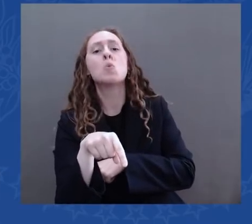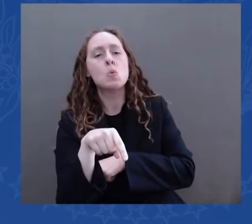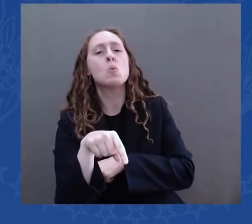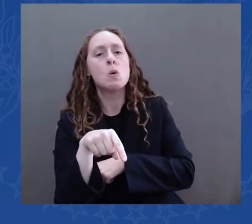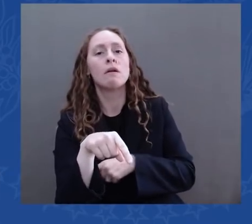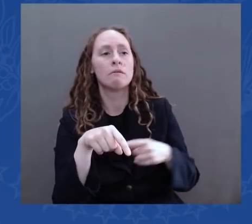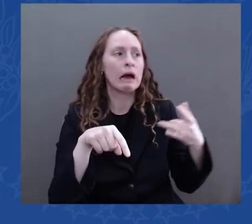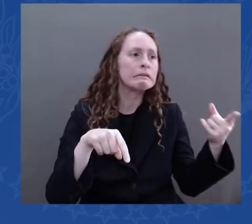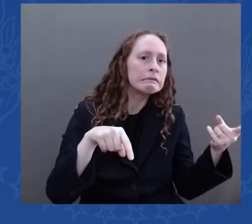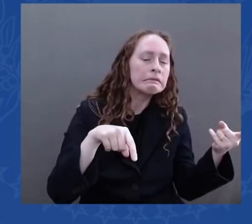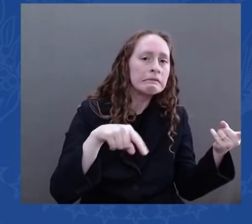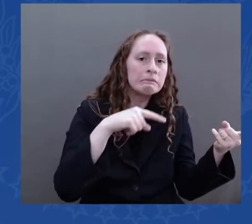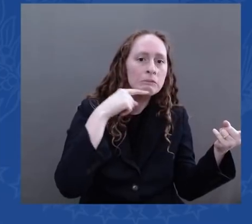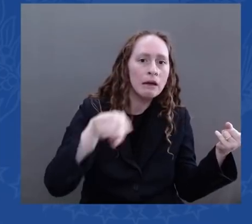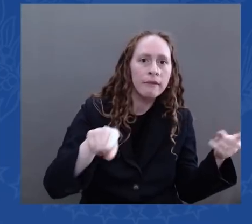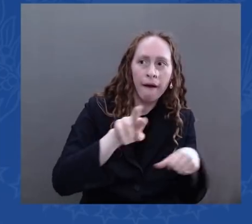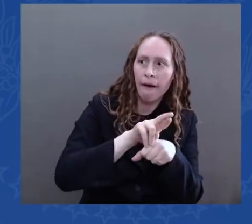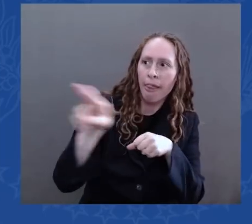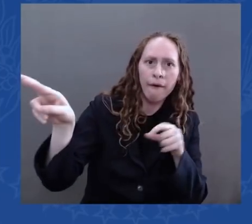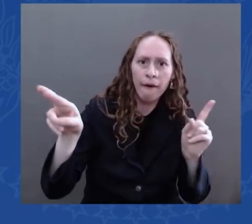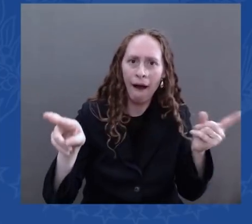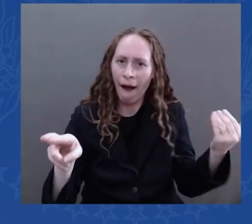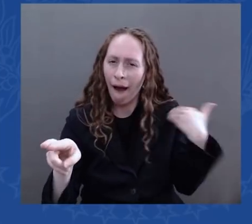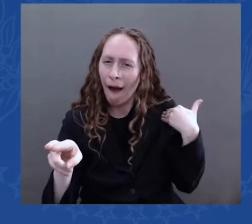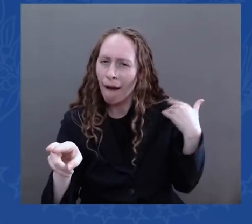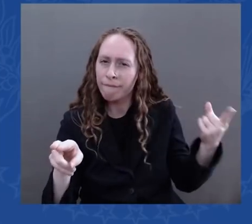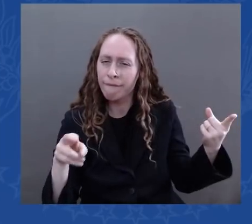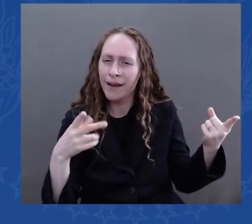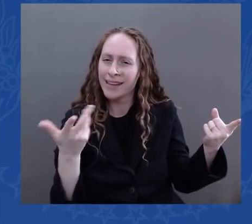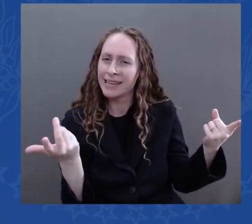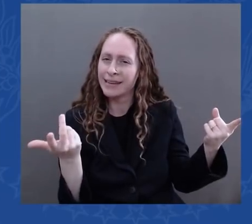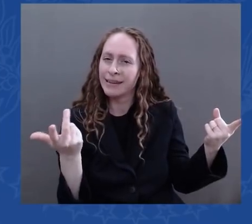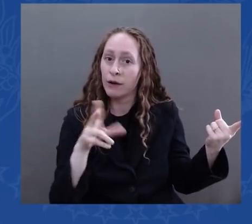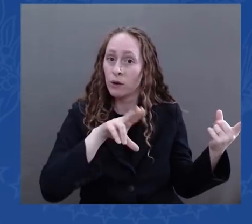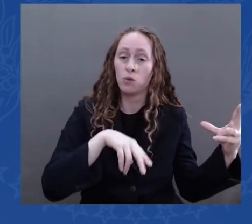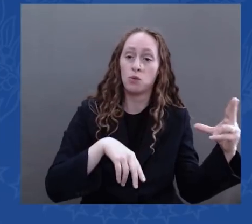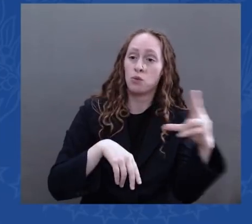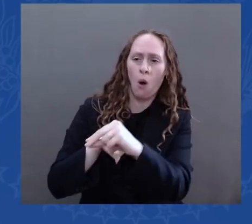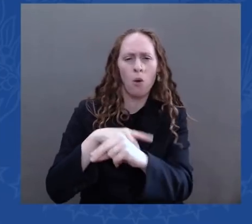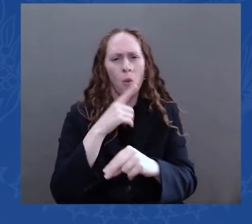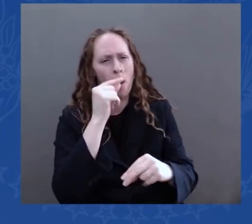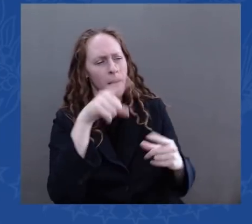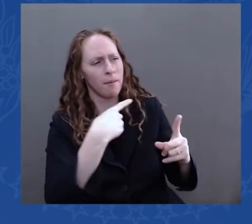not with me, with others -- have escalated significantly in terms of what he thinks is necessary.